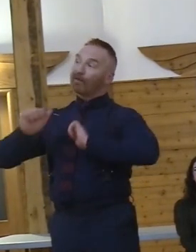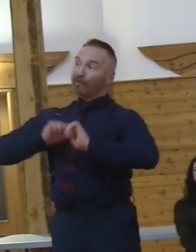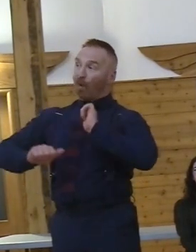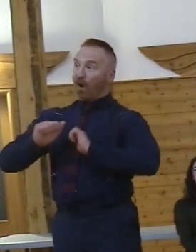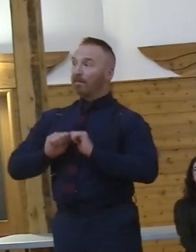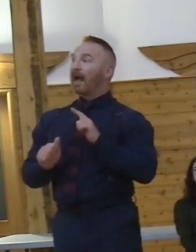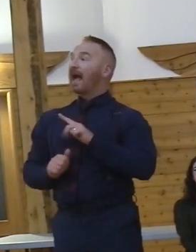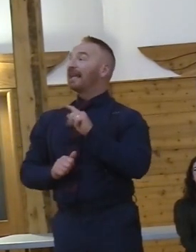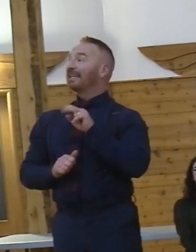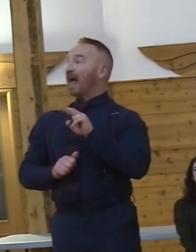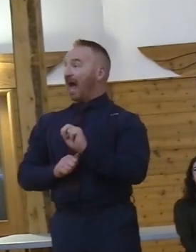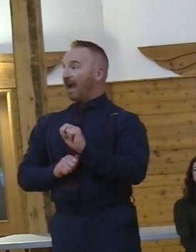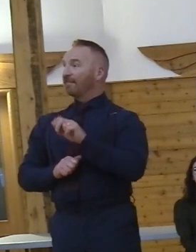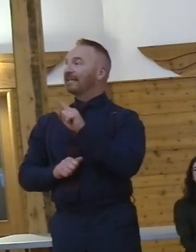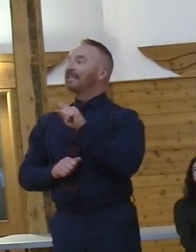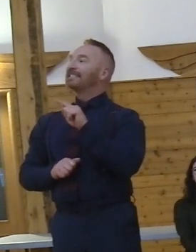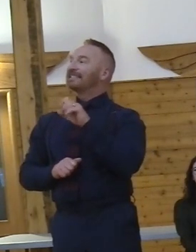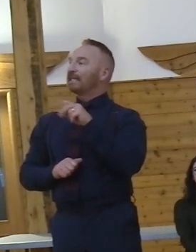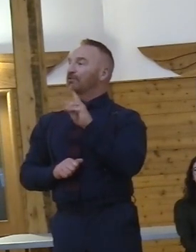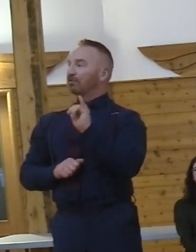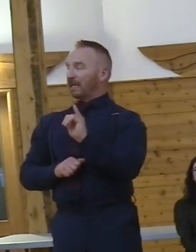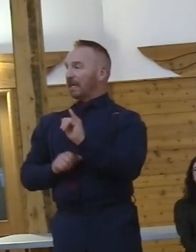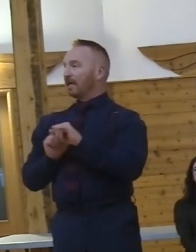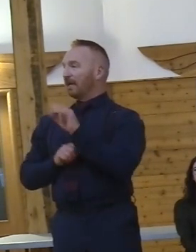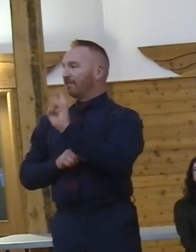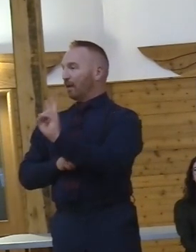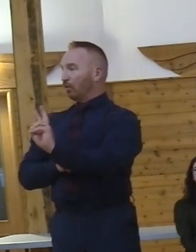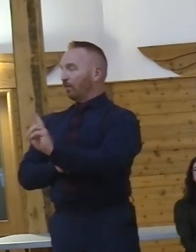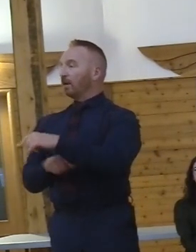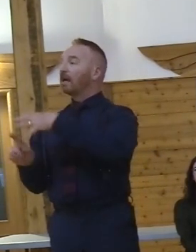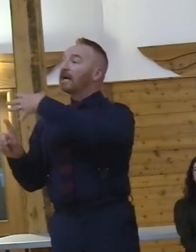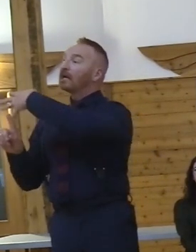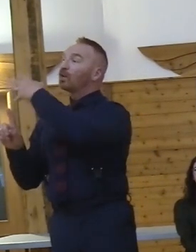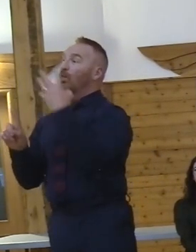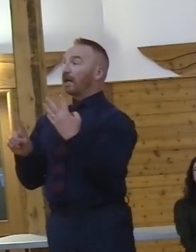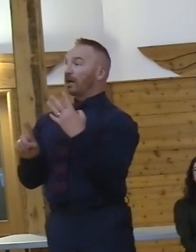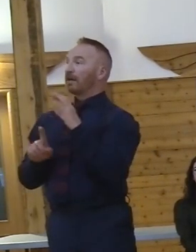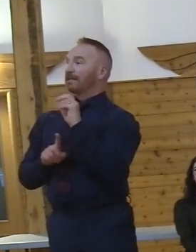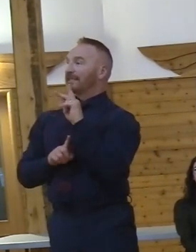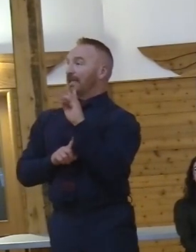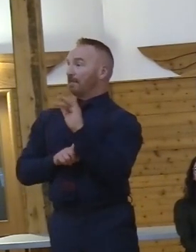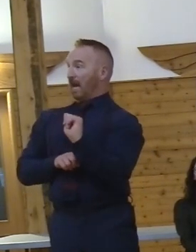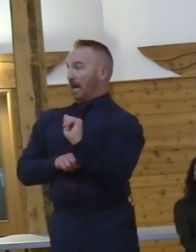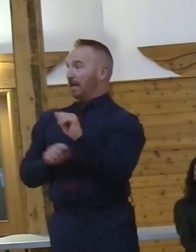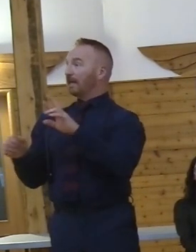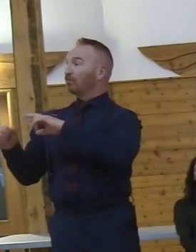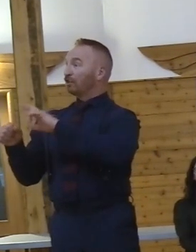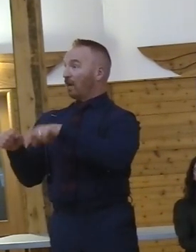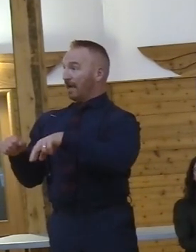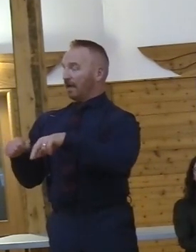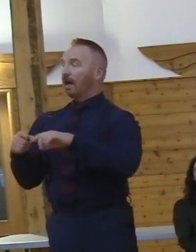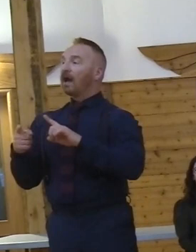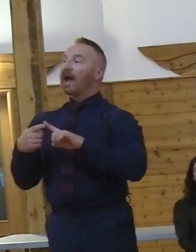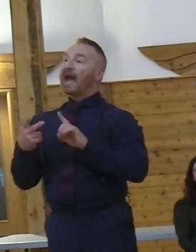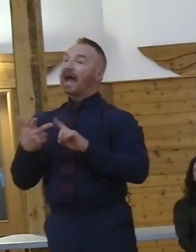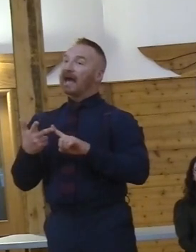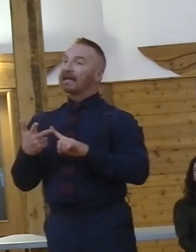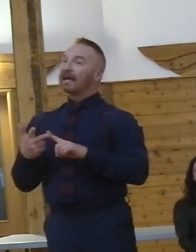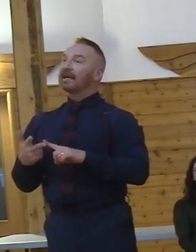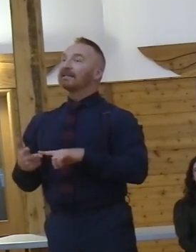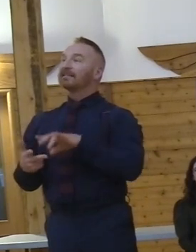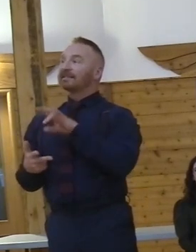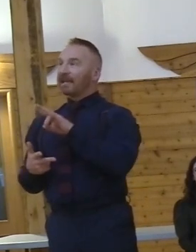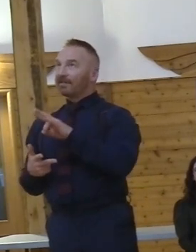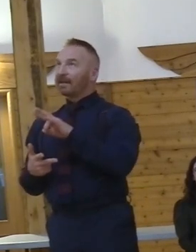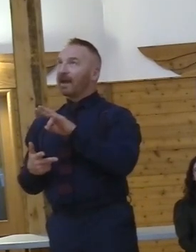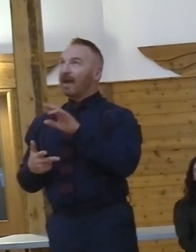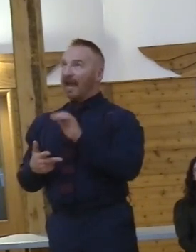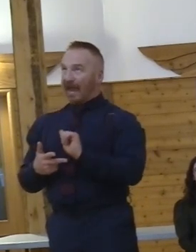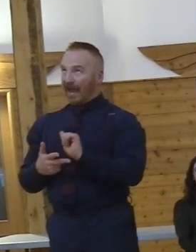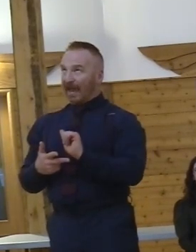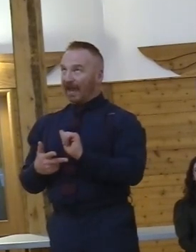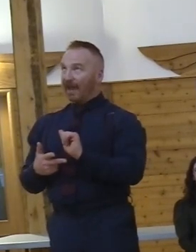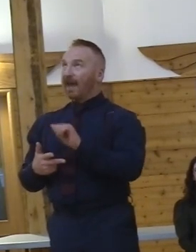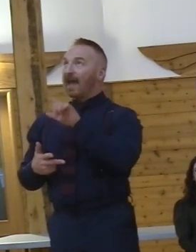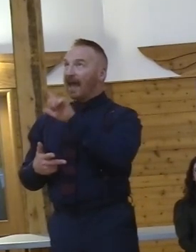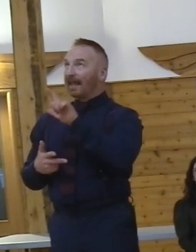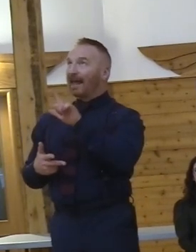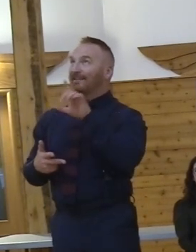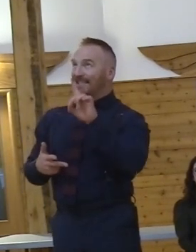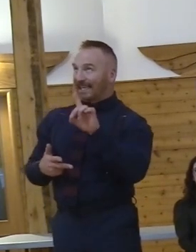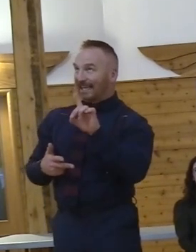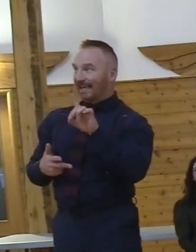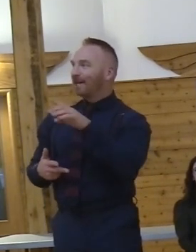Century in Vancouver, Queer City Cinemas Performatorium in Regina and a 7A asterisk LLD in Toronto.